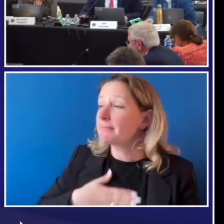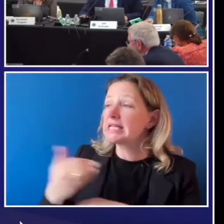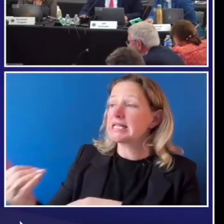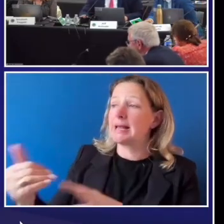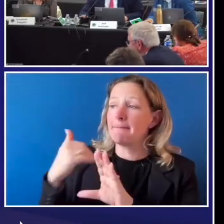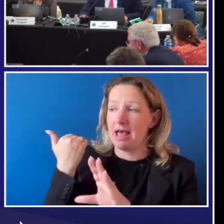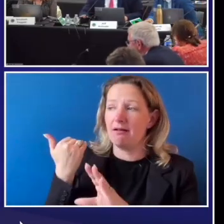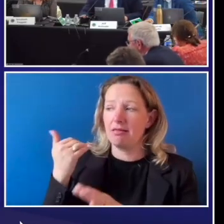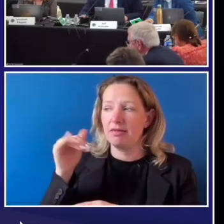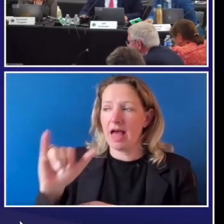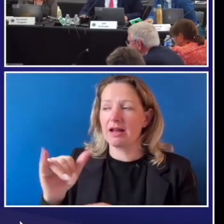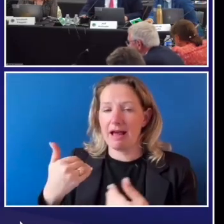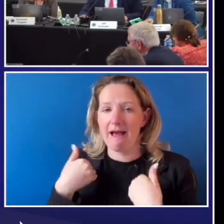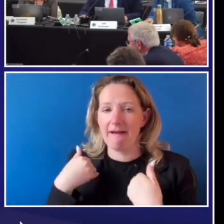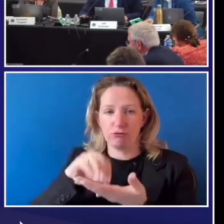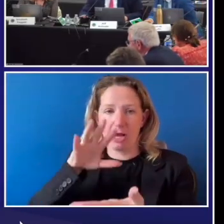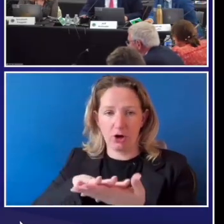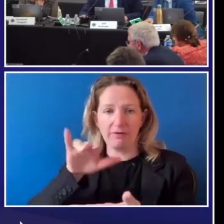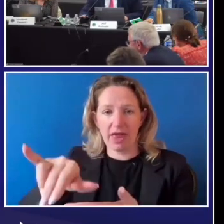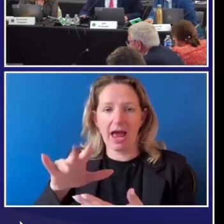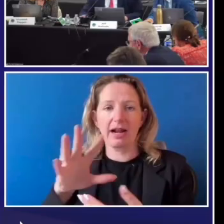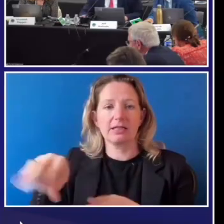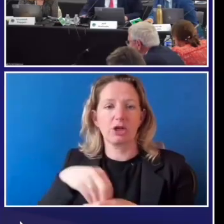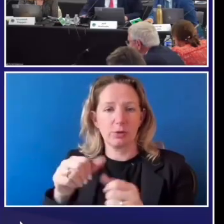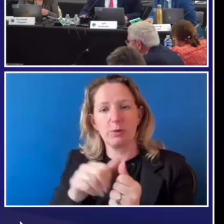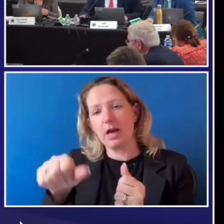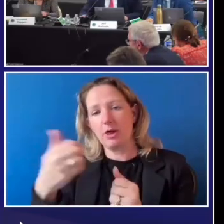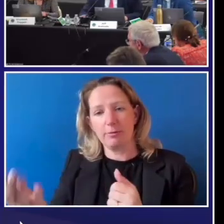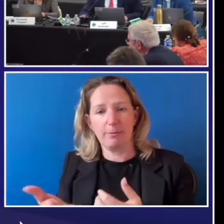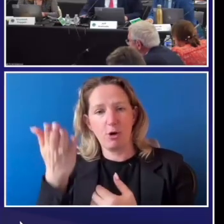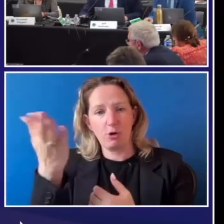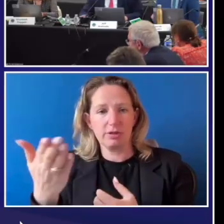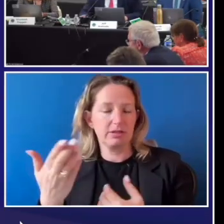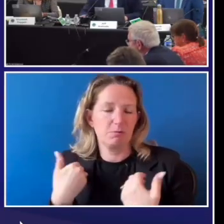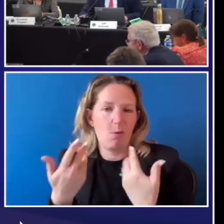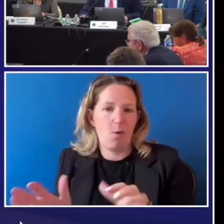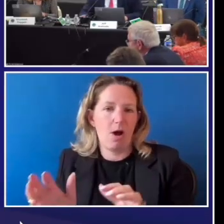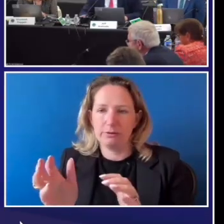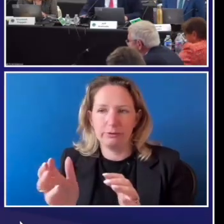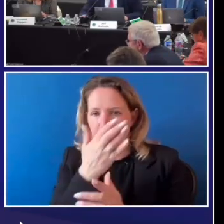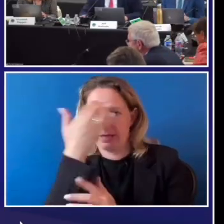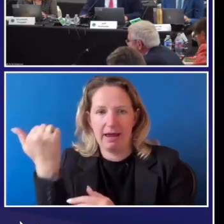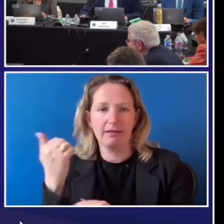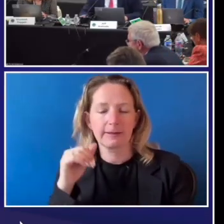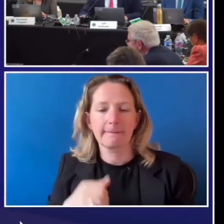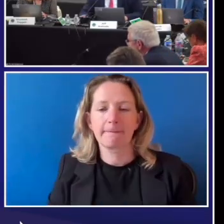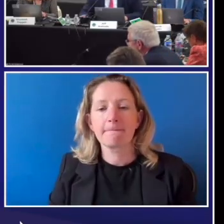so we have record of it. It gets included with the other proposals and we don't lose it in the shuffle. And ensure that's a PDF named properly.